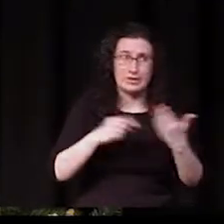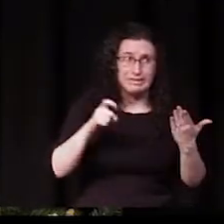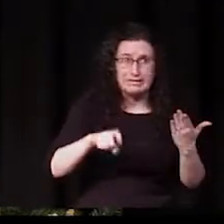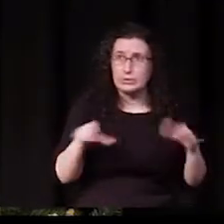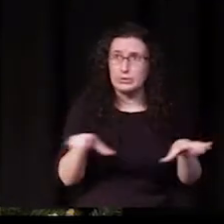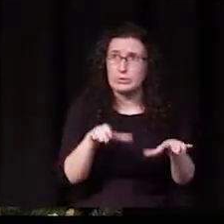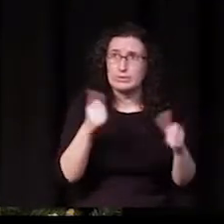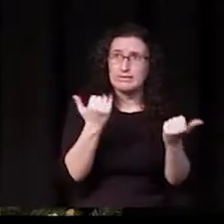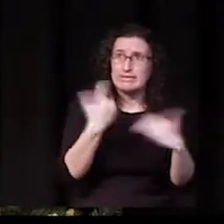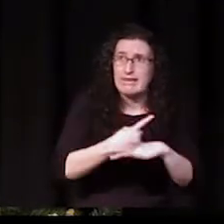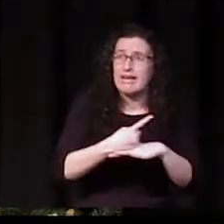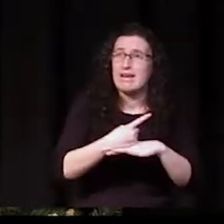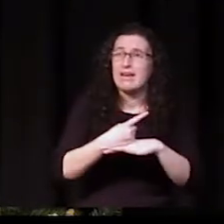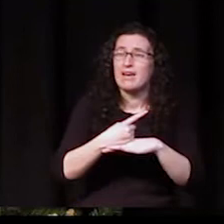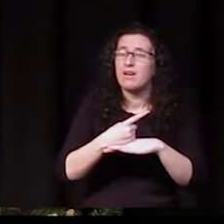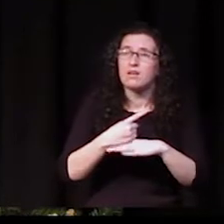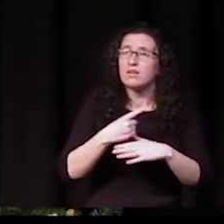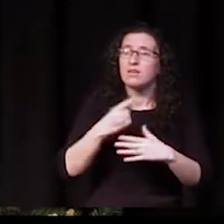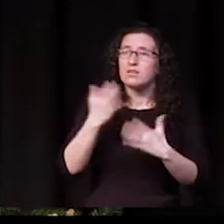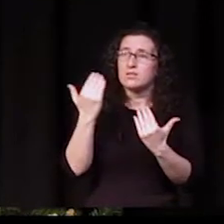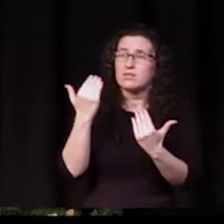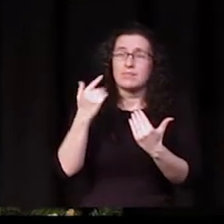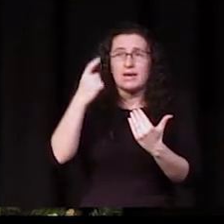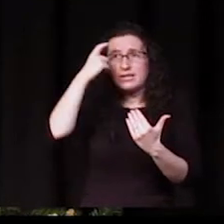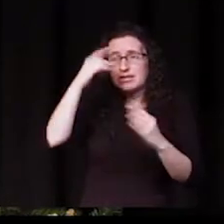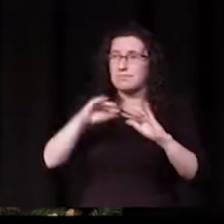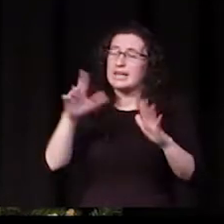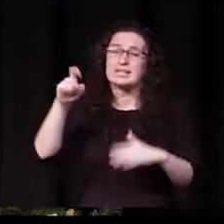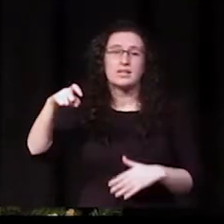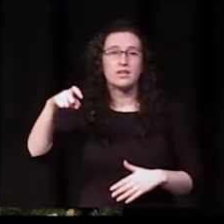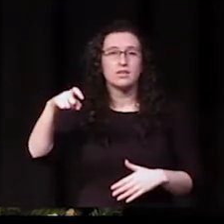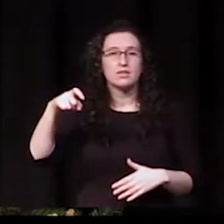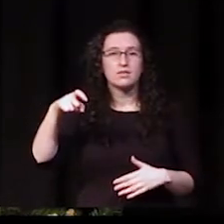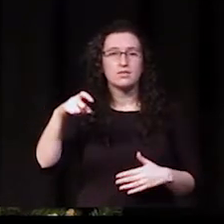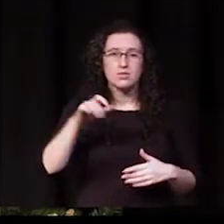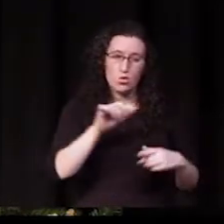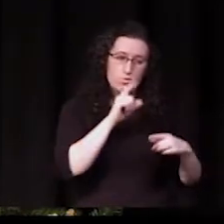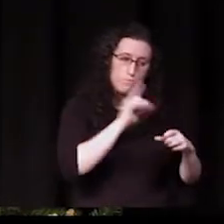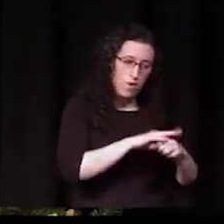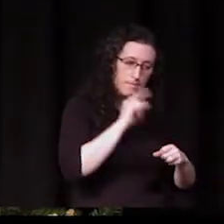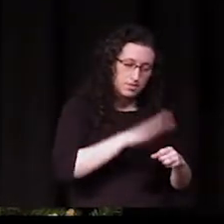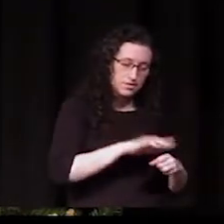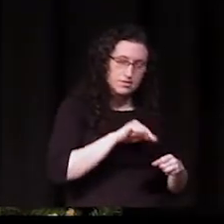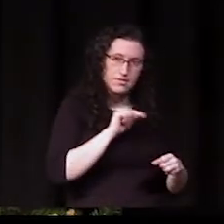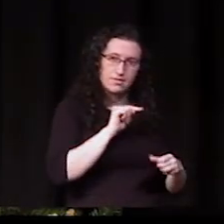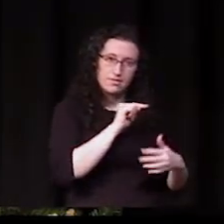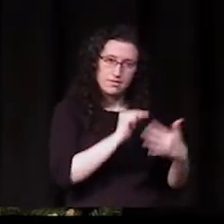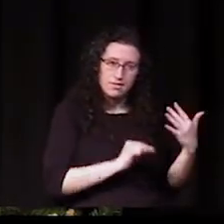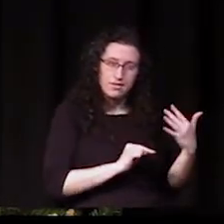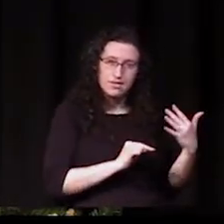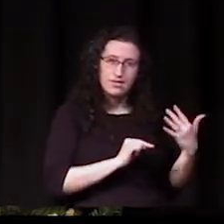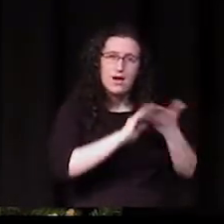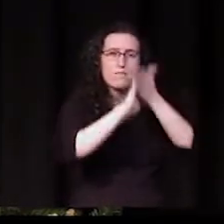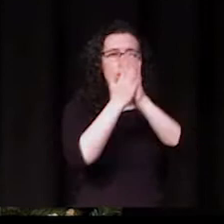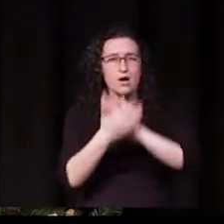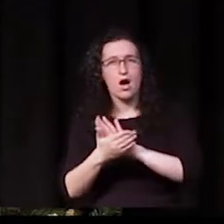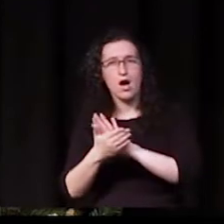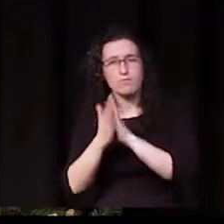We turn our promises of God into breath prayers and we practice trust. So we respond with gratitude, we respond with trust,